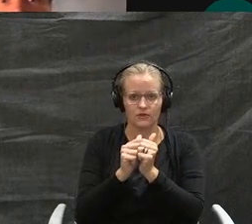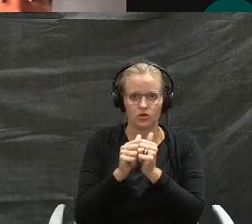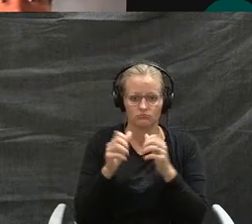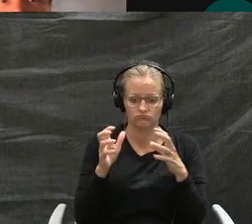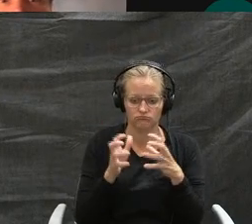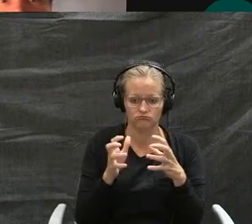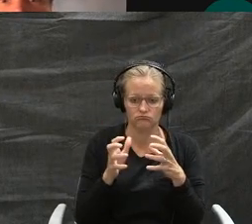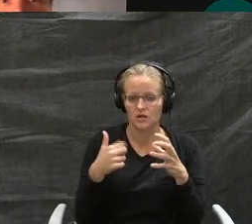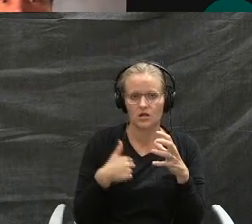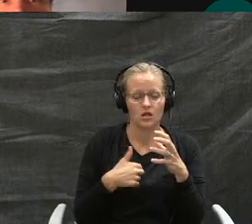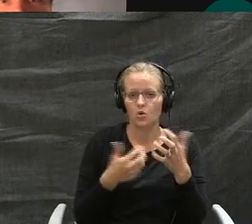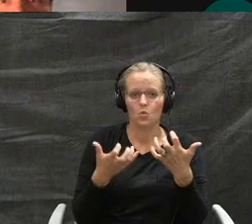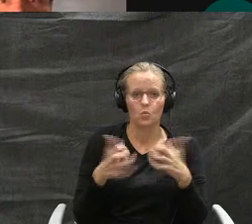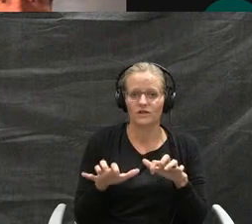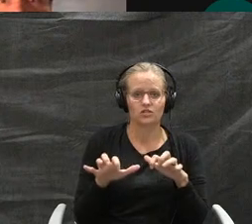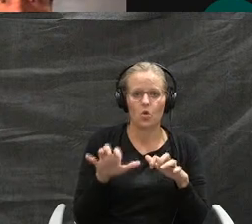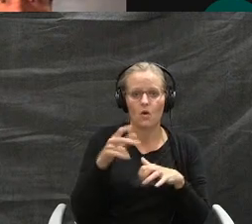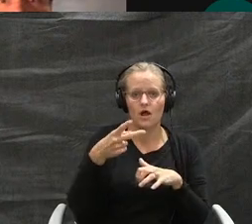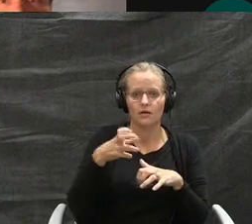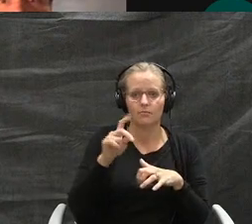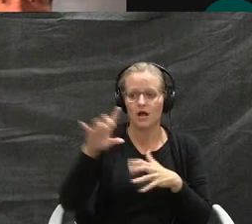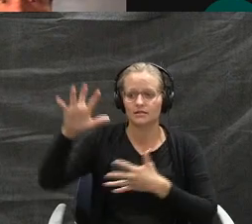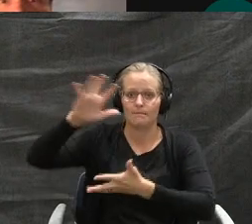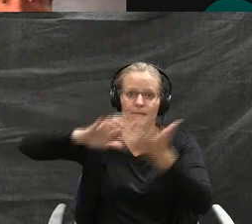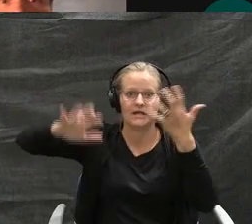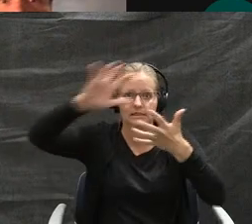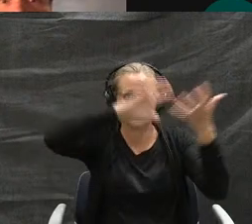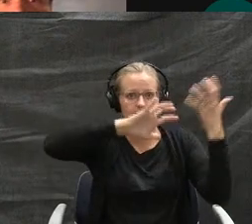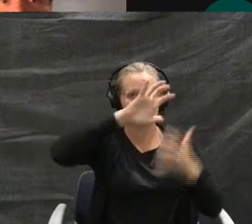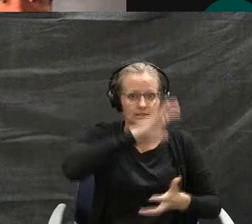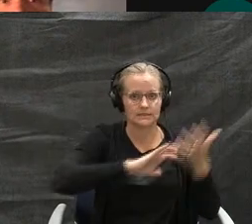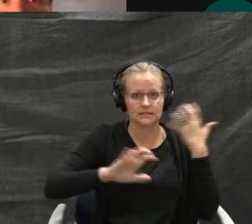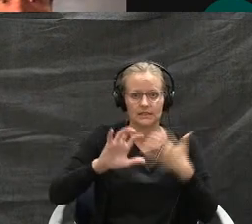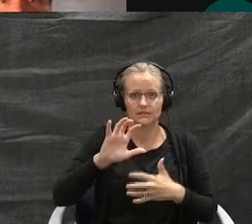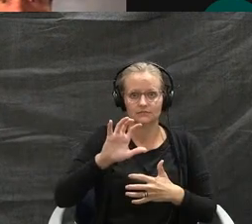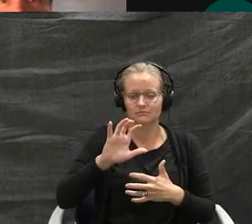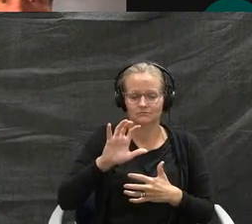pods mix, or it undoes all the reasons for having a pod or a